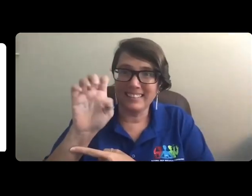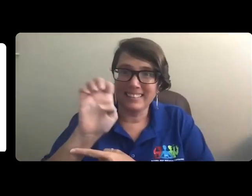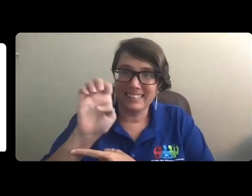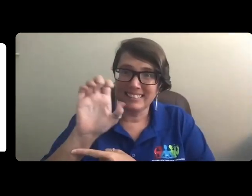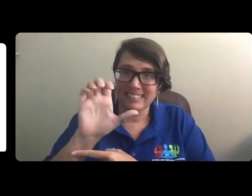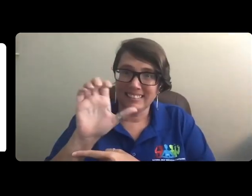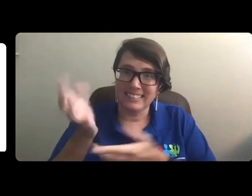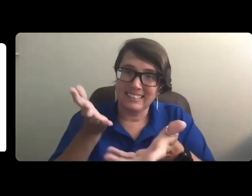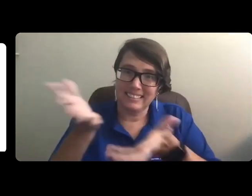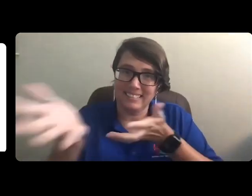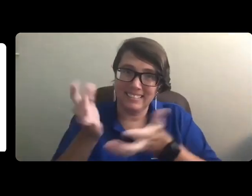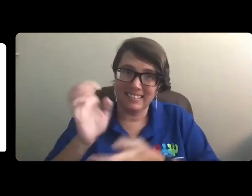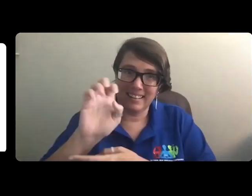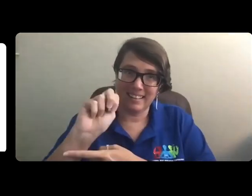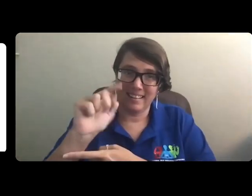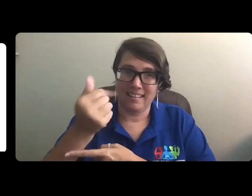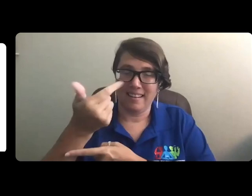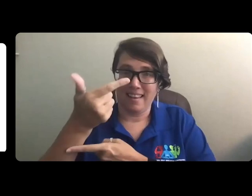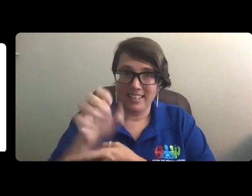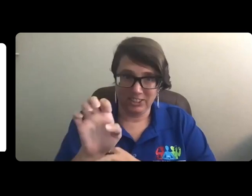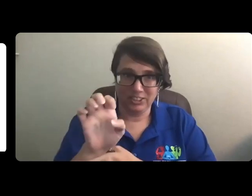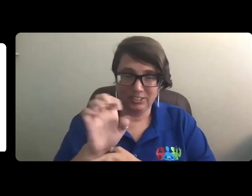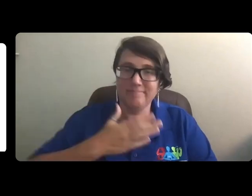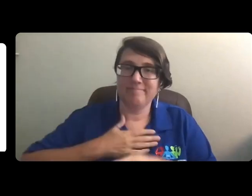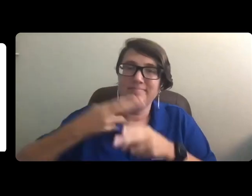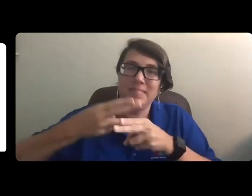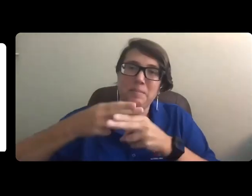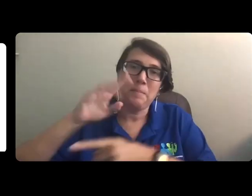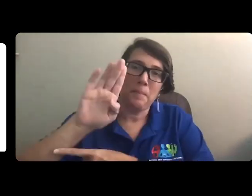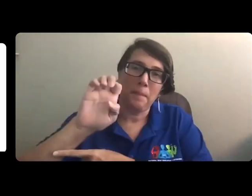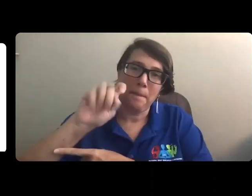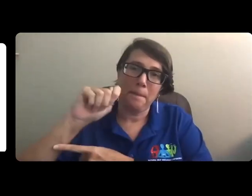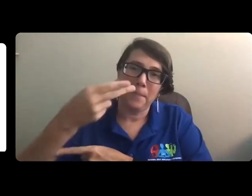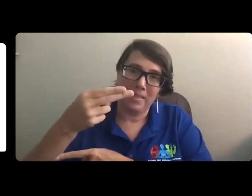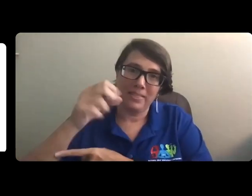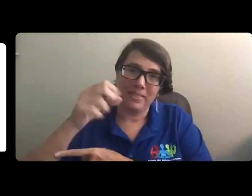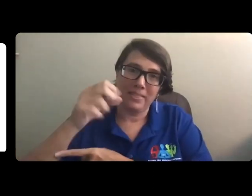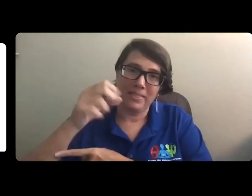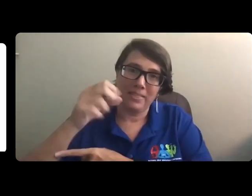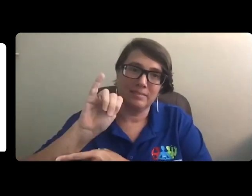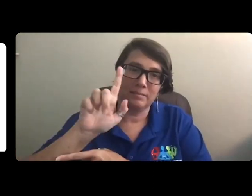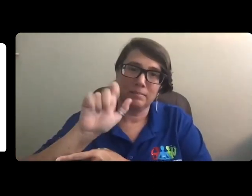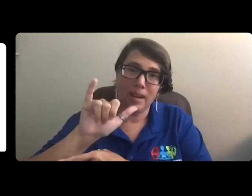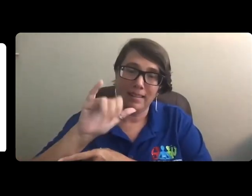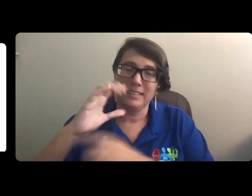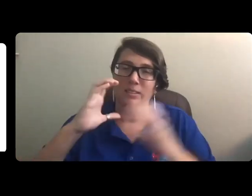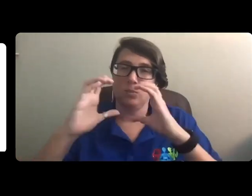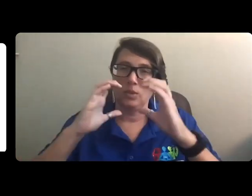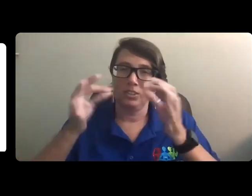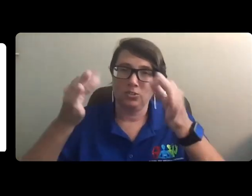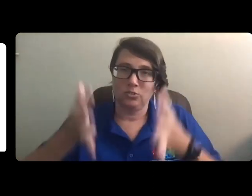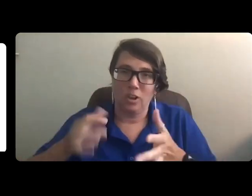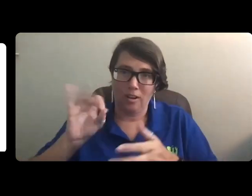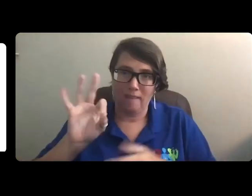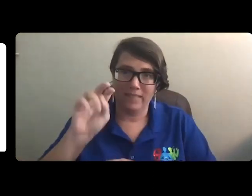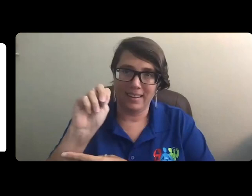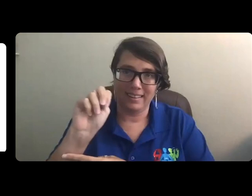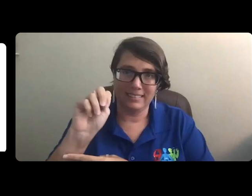Good afternoon, everyone. And welcome to NDEC Engage. I'm Beth Smilie [phonetic].